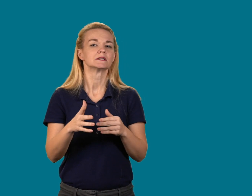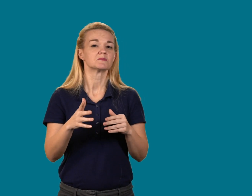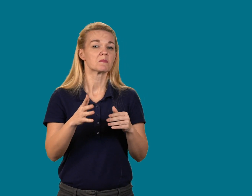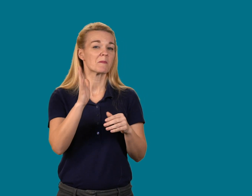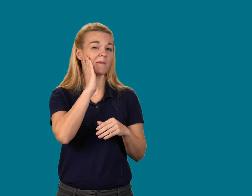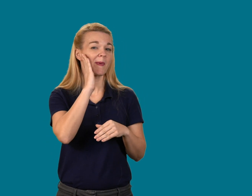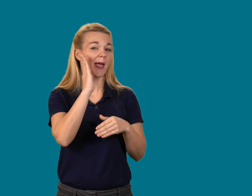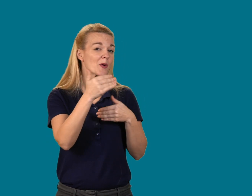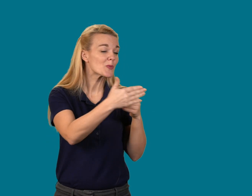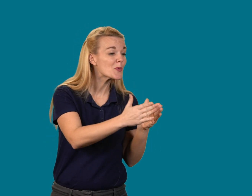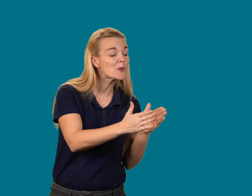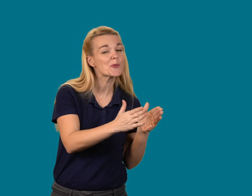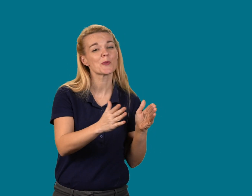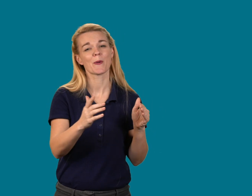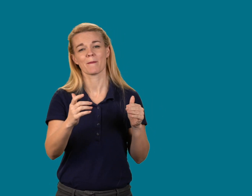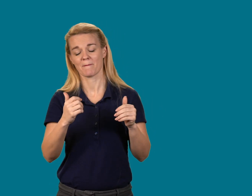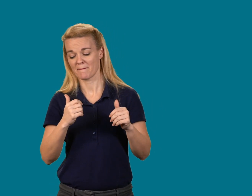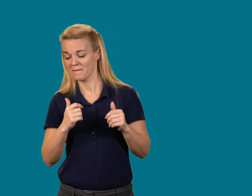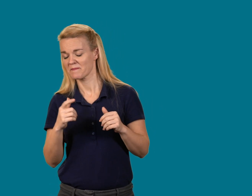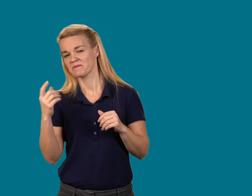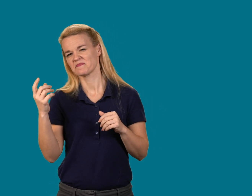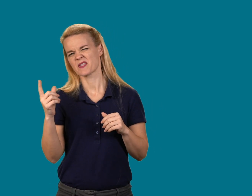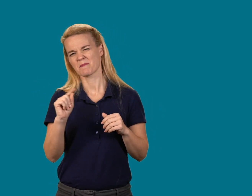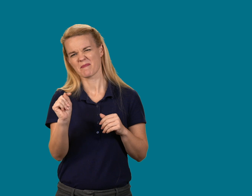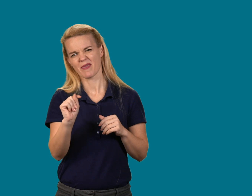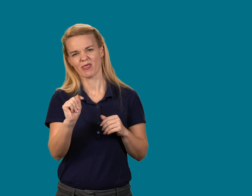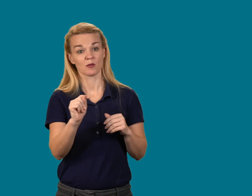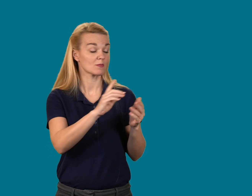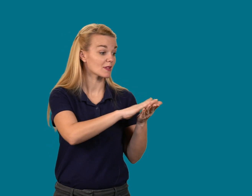Take precautions when cleaning the bedroom and bathroom